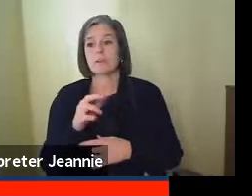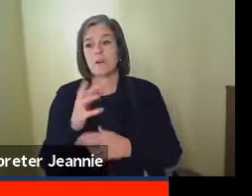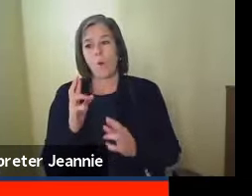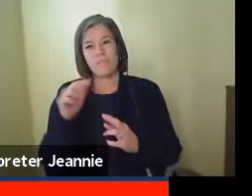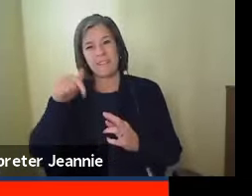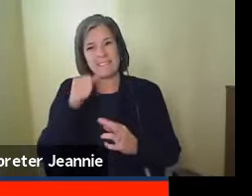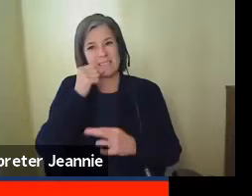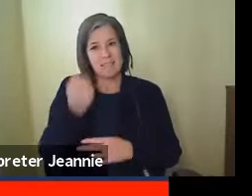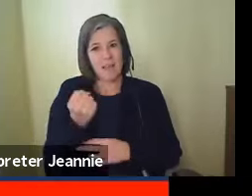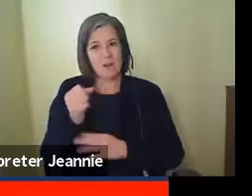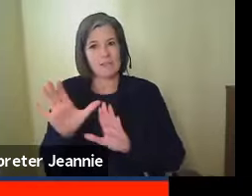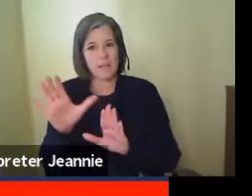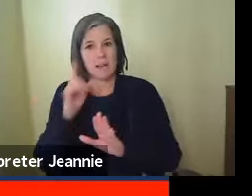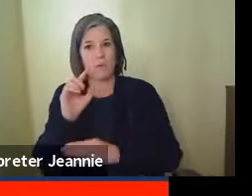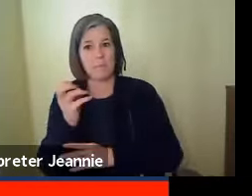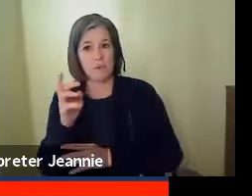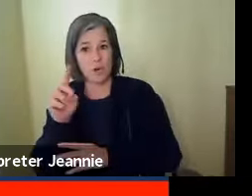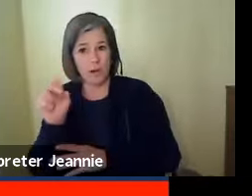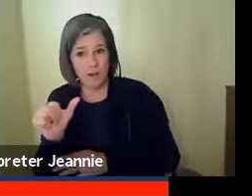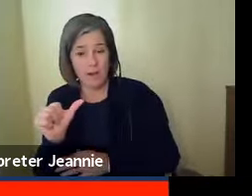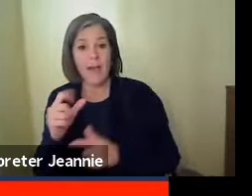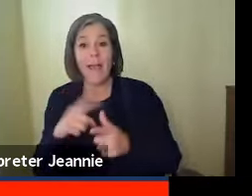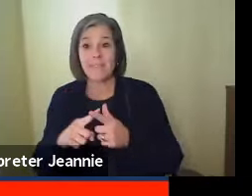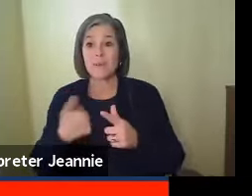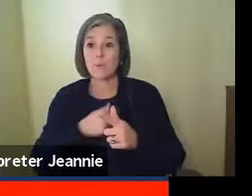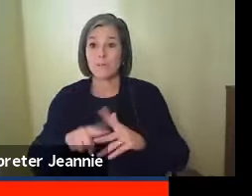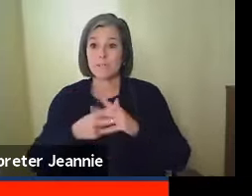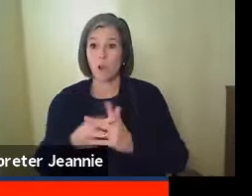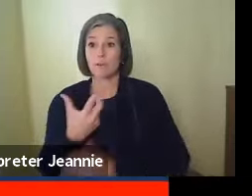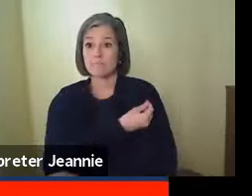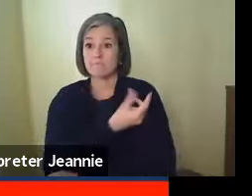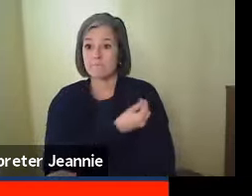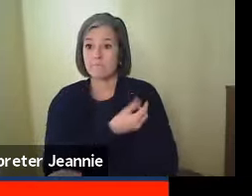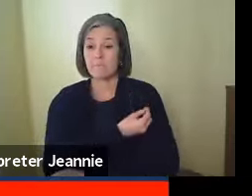And then even after we start giving those vaccines there is a very, very robust